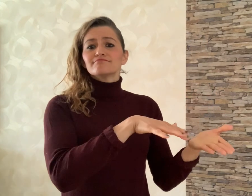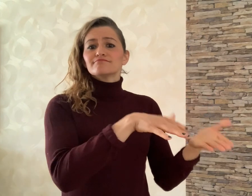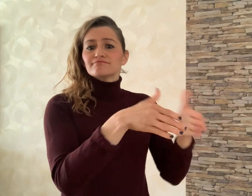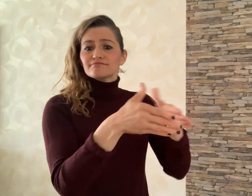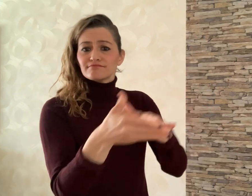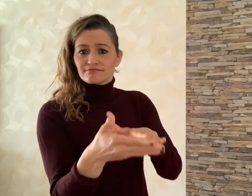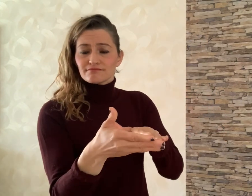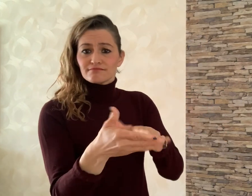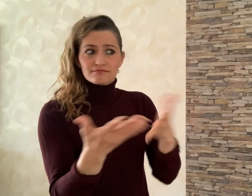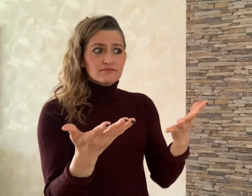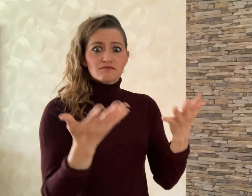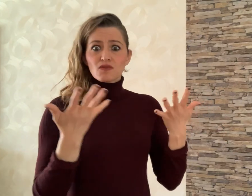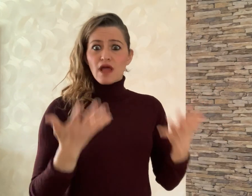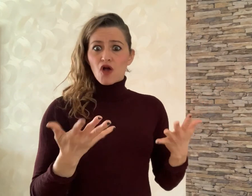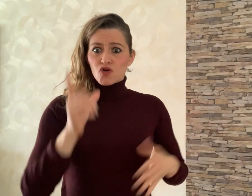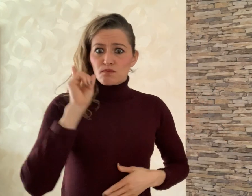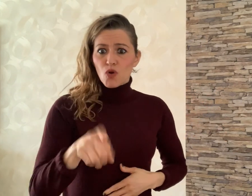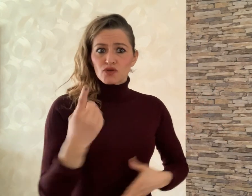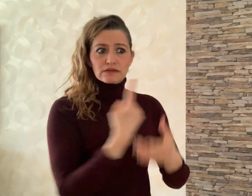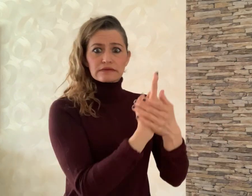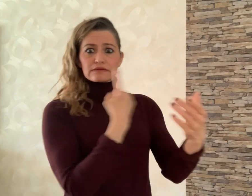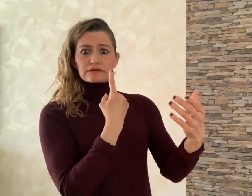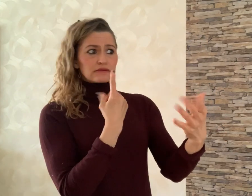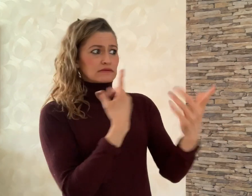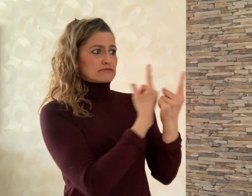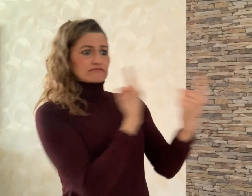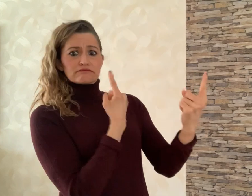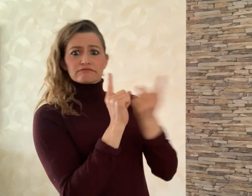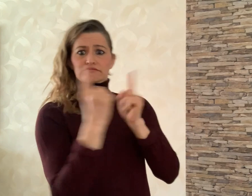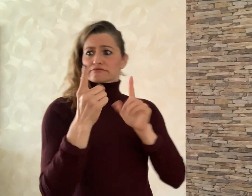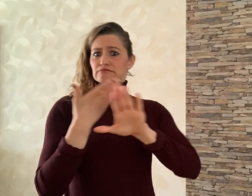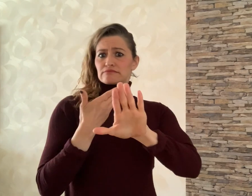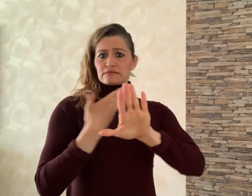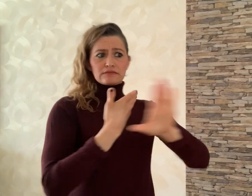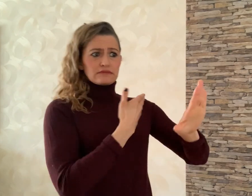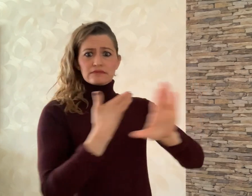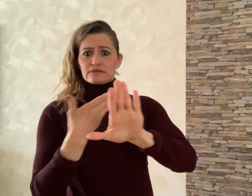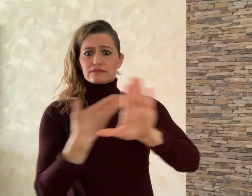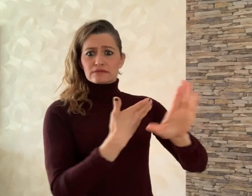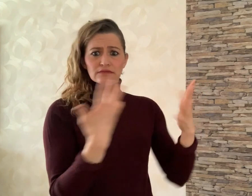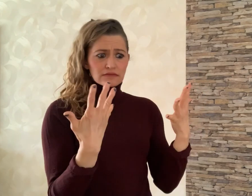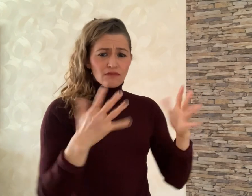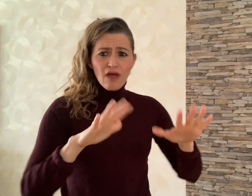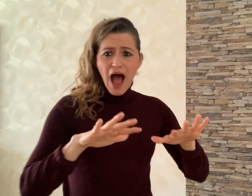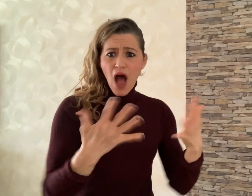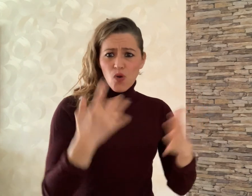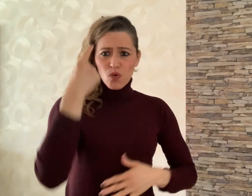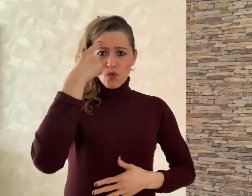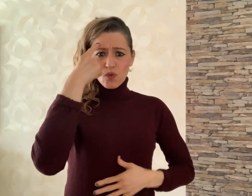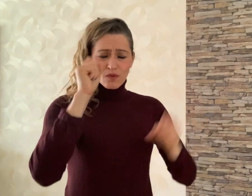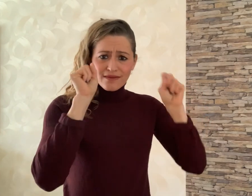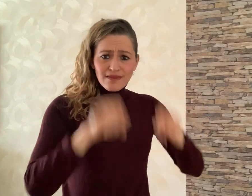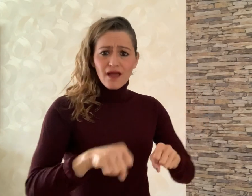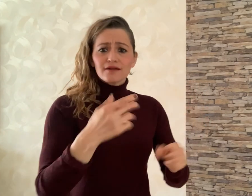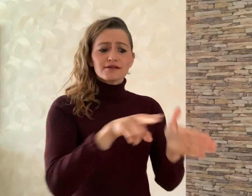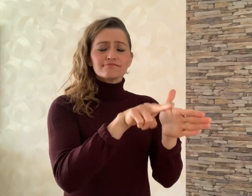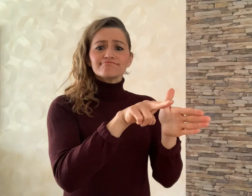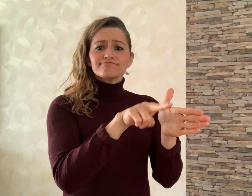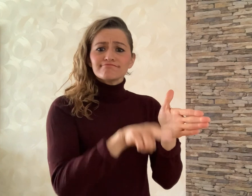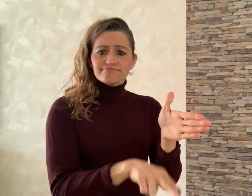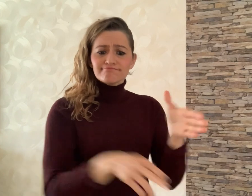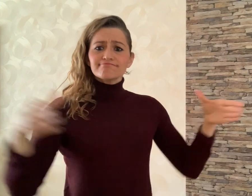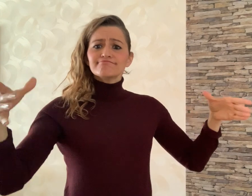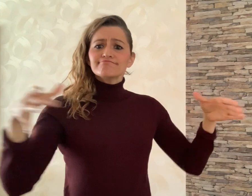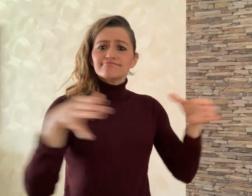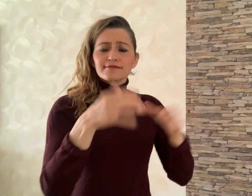With social distancing, how could a funeral service be held?